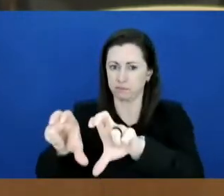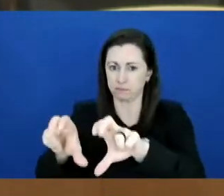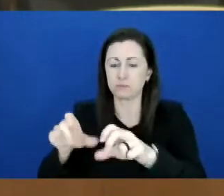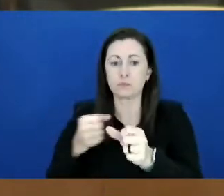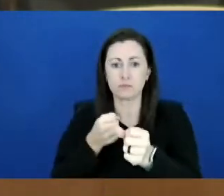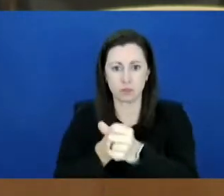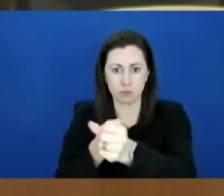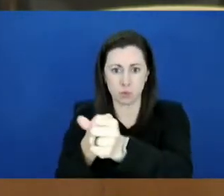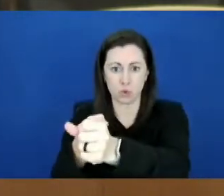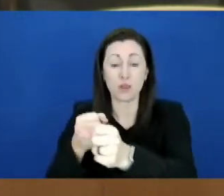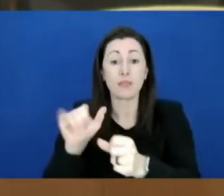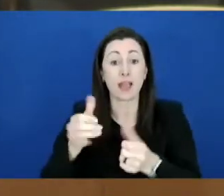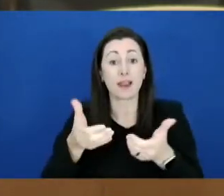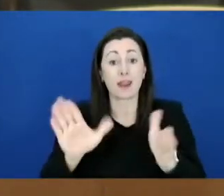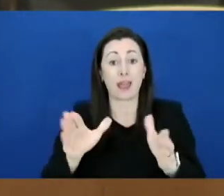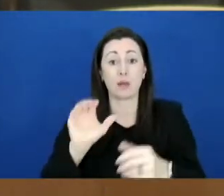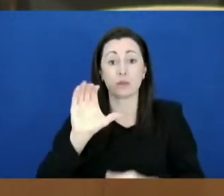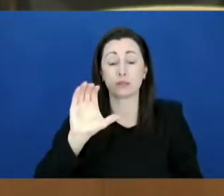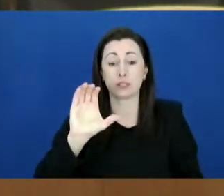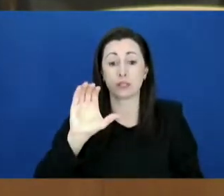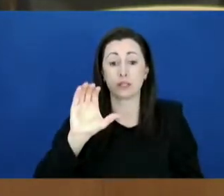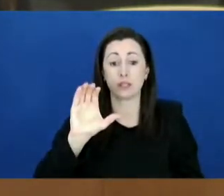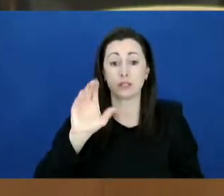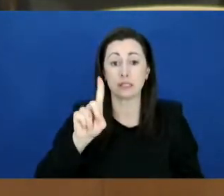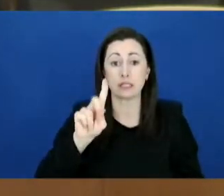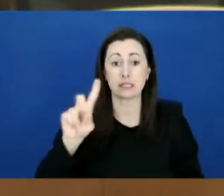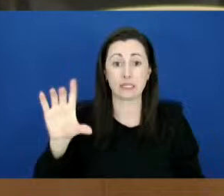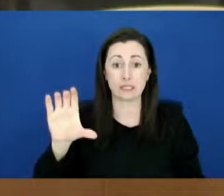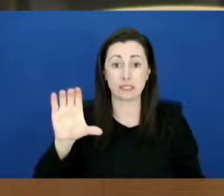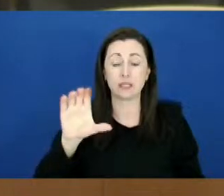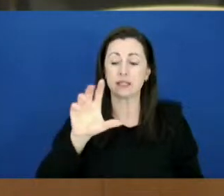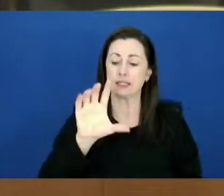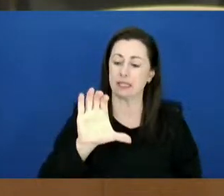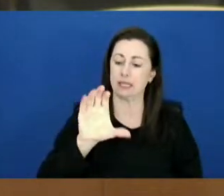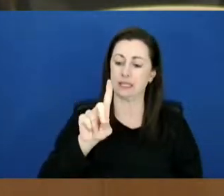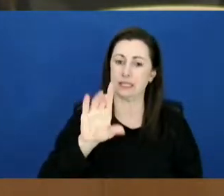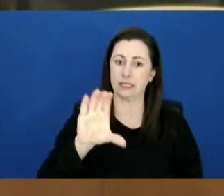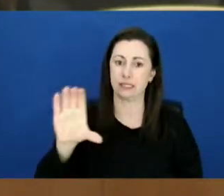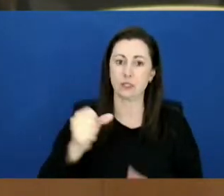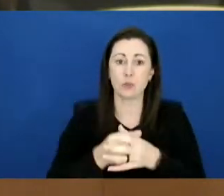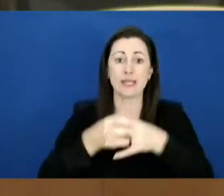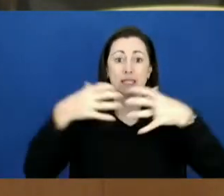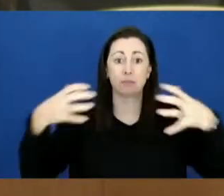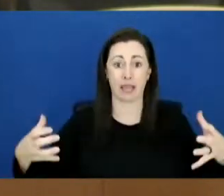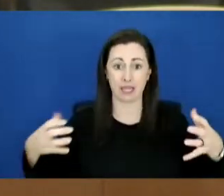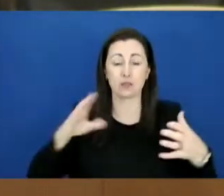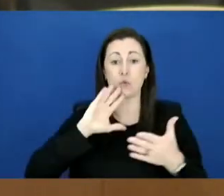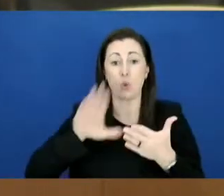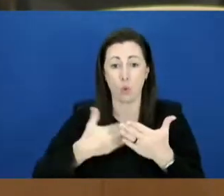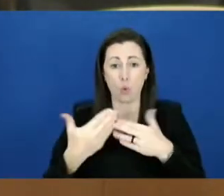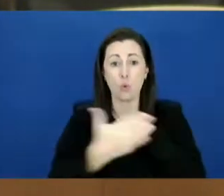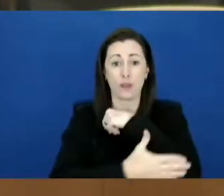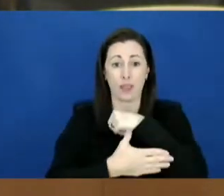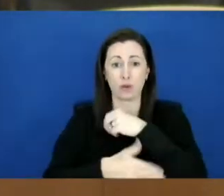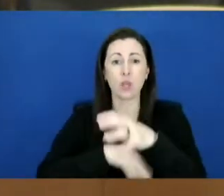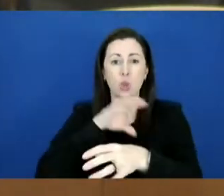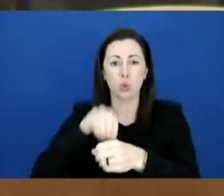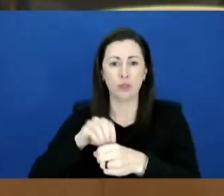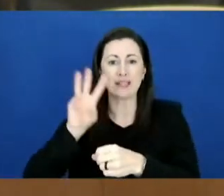THE COUNTY'S STEADY SUPPORT